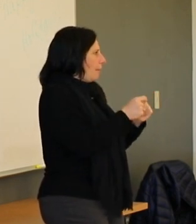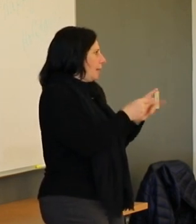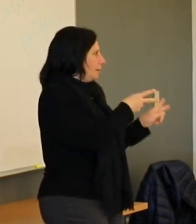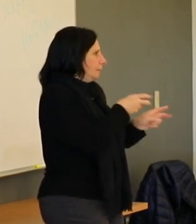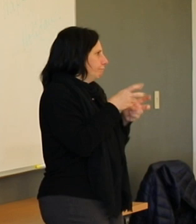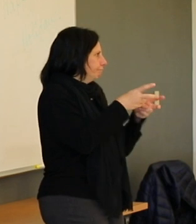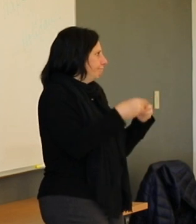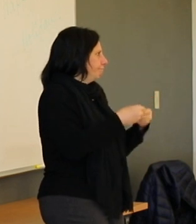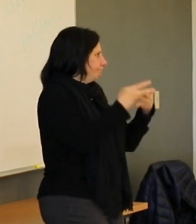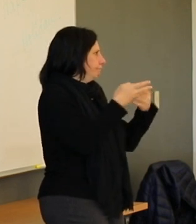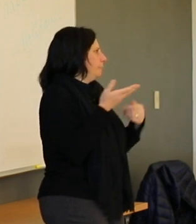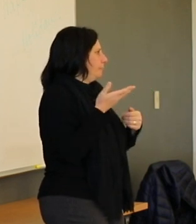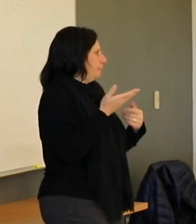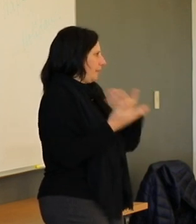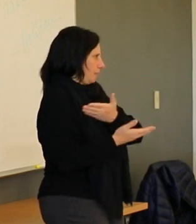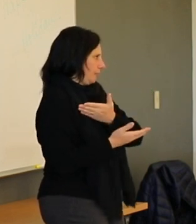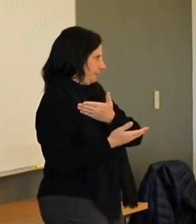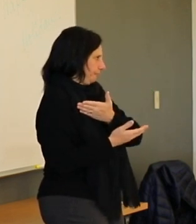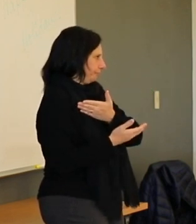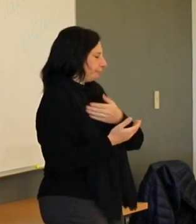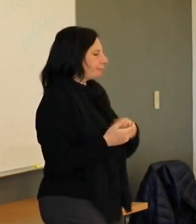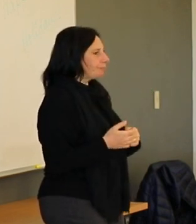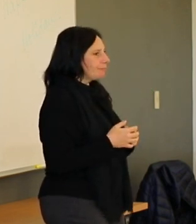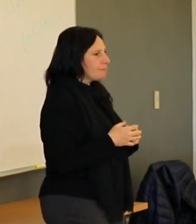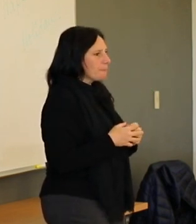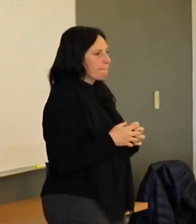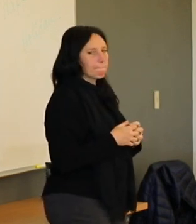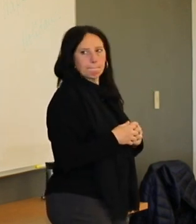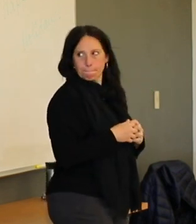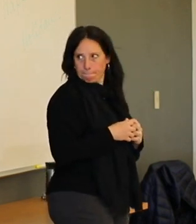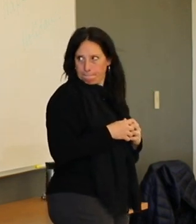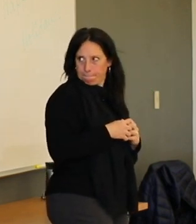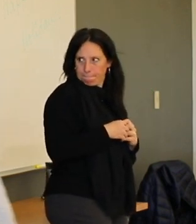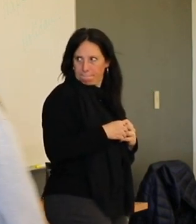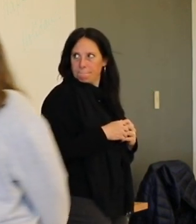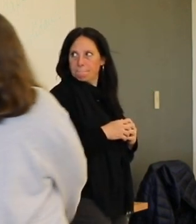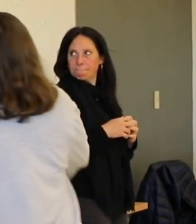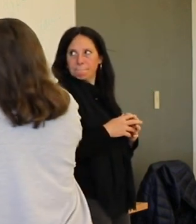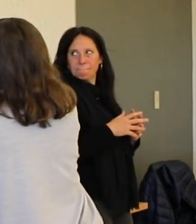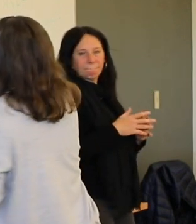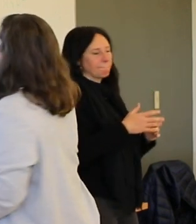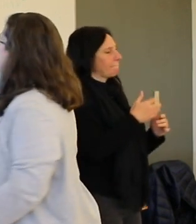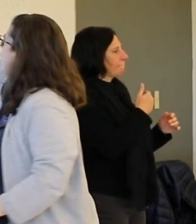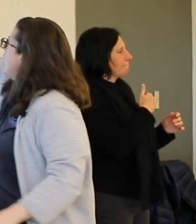okay. So I've got my outcome. I've got my list of courses.